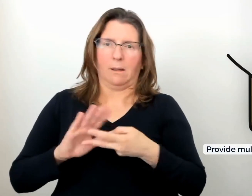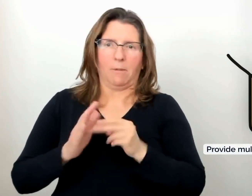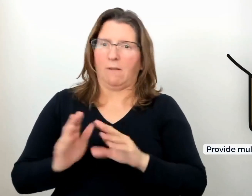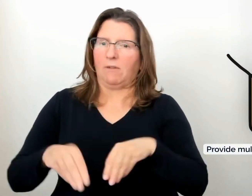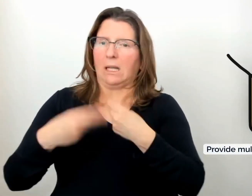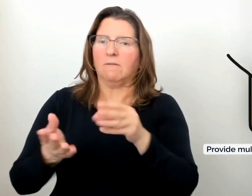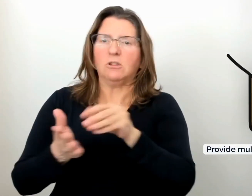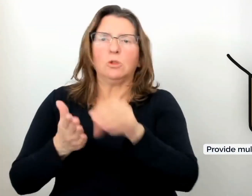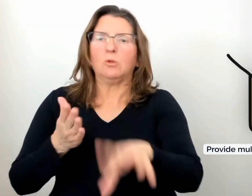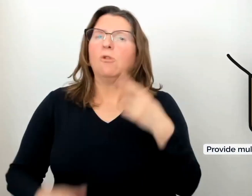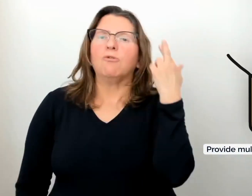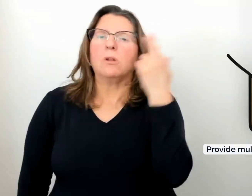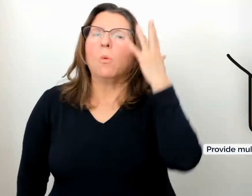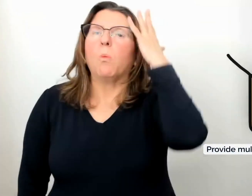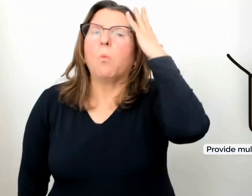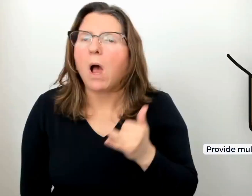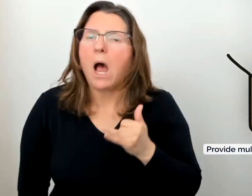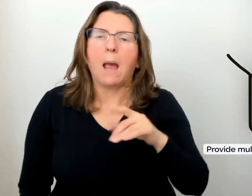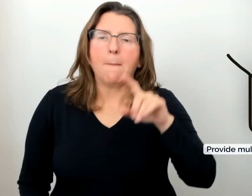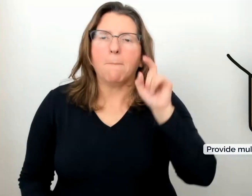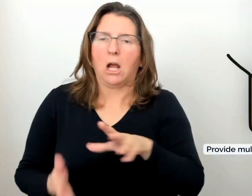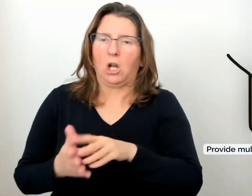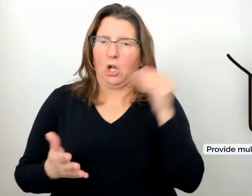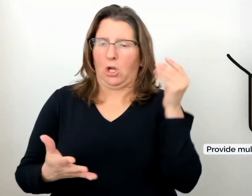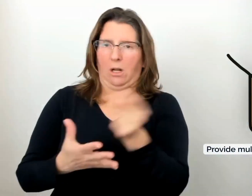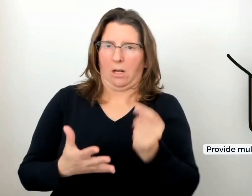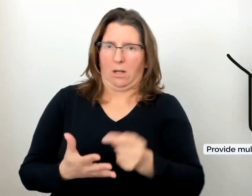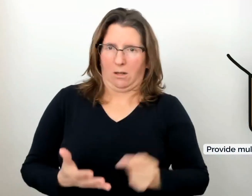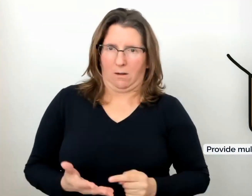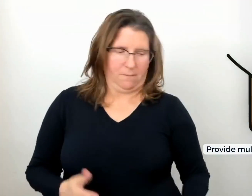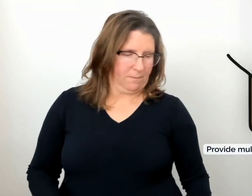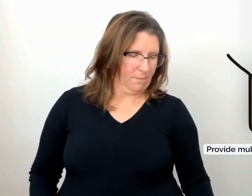It's the "why" of learning.